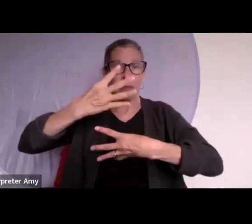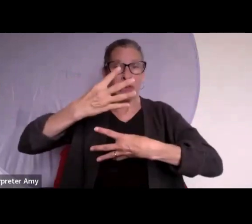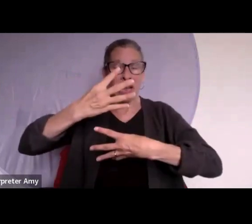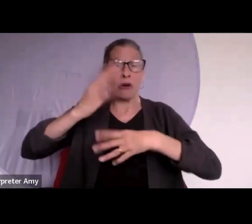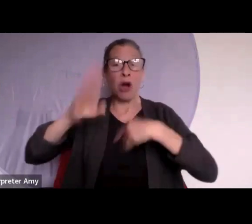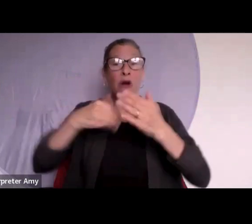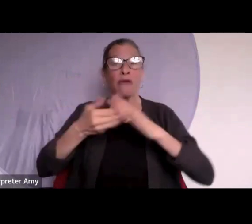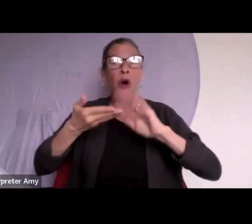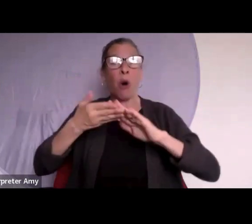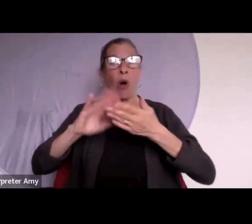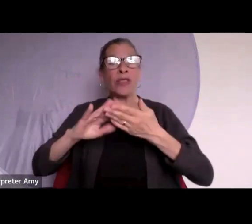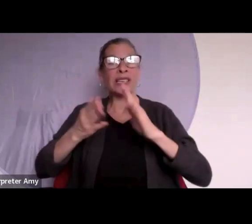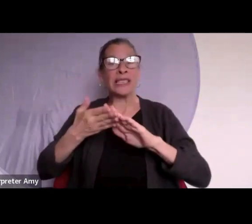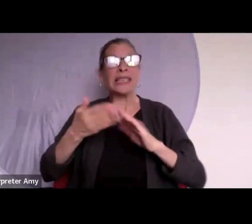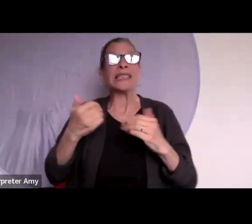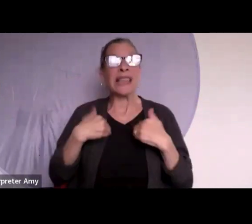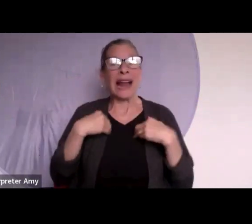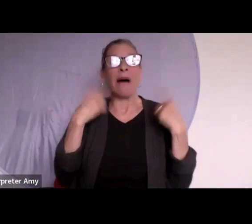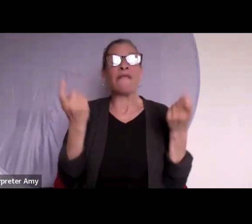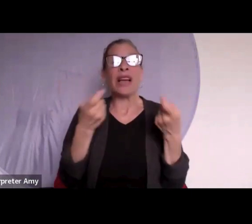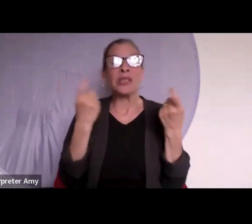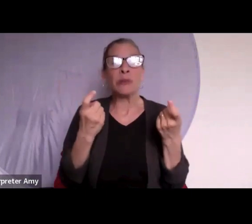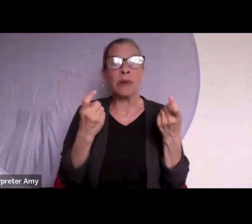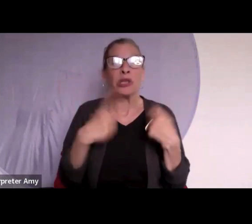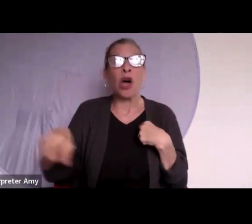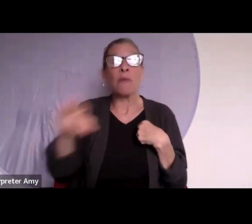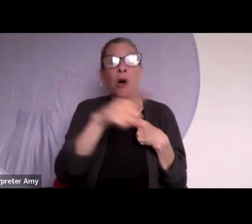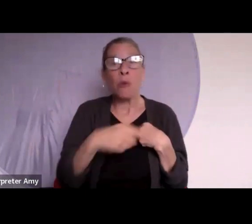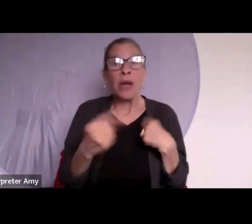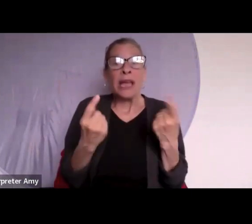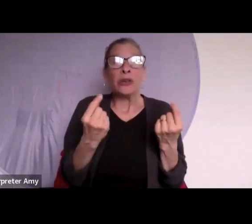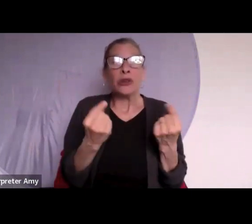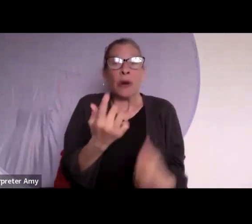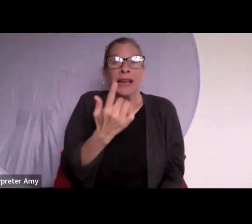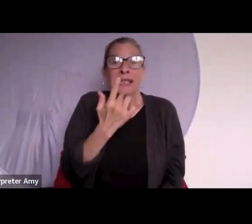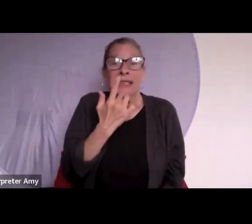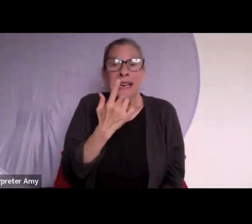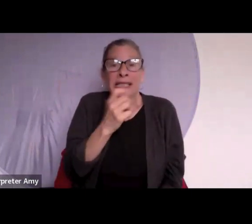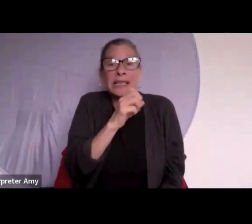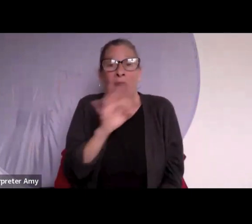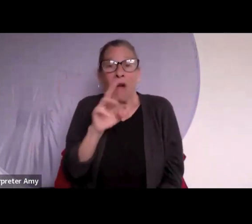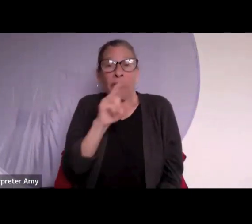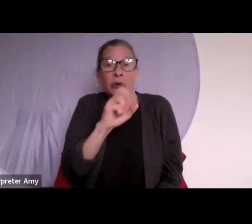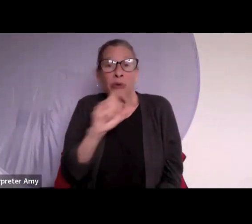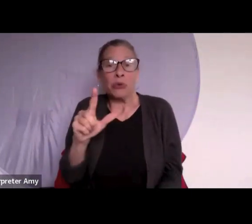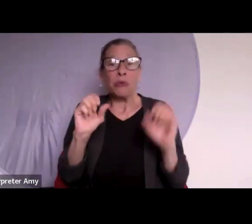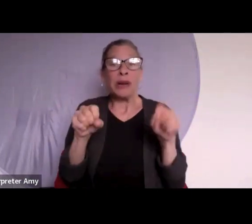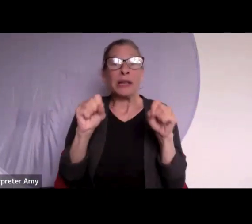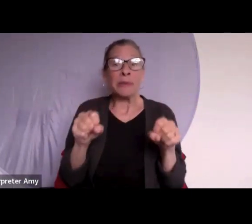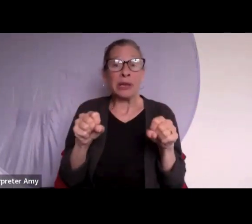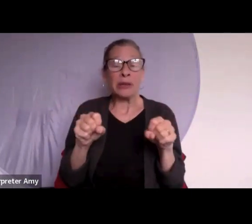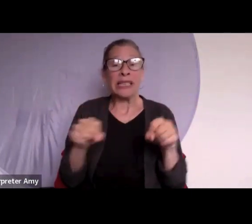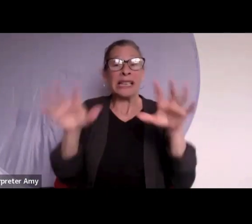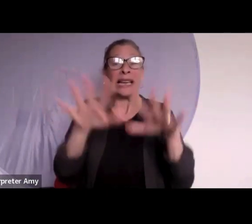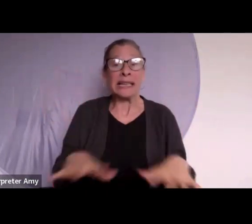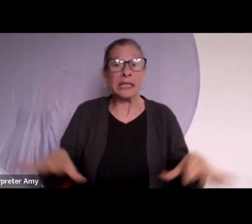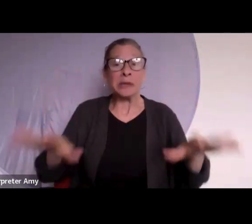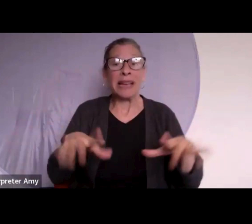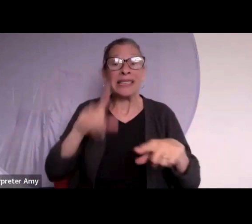go beyond the festivals, we do a taste of Reelabilities in in in spaces that can't put on a film festival, we'll just do a